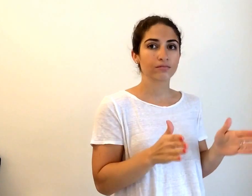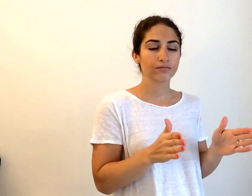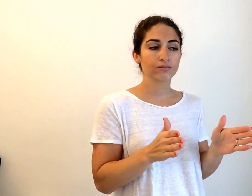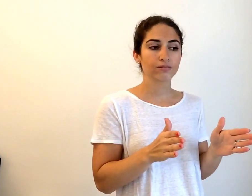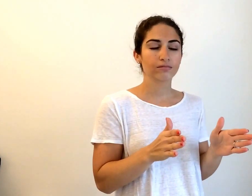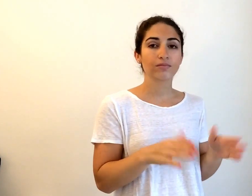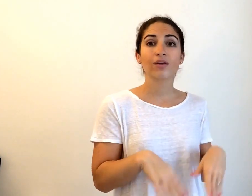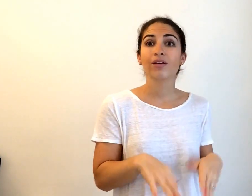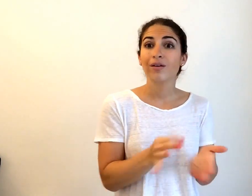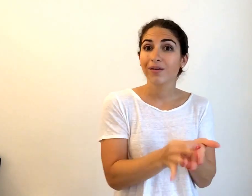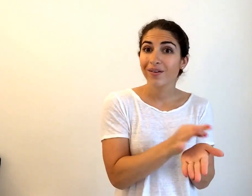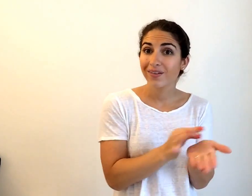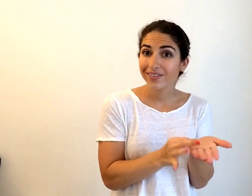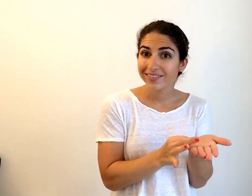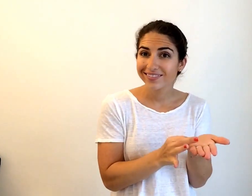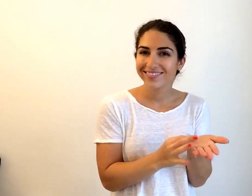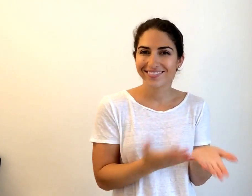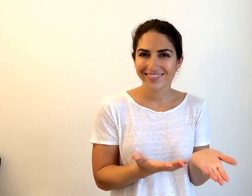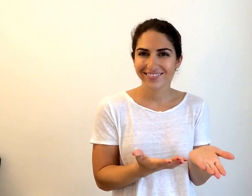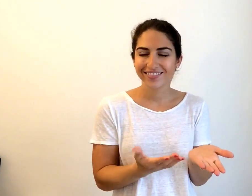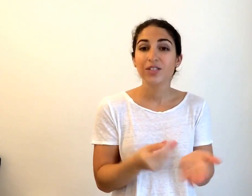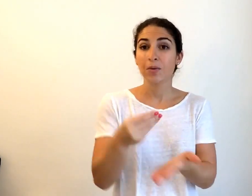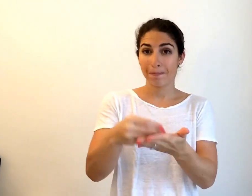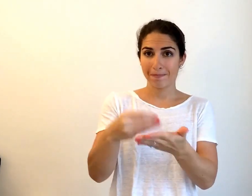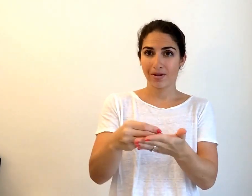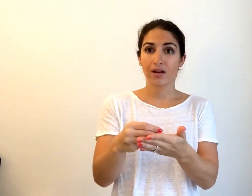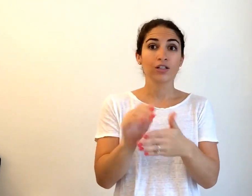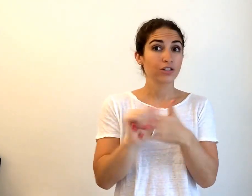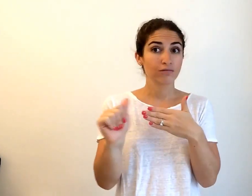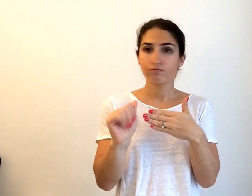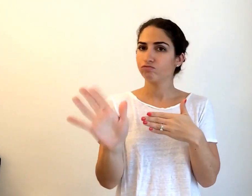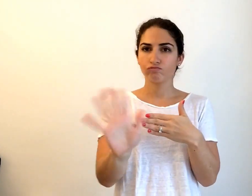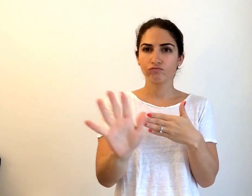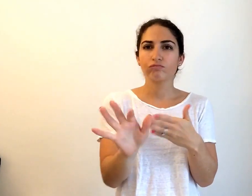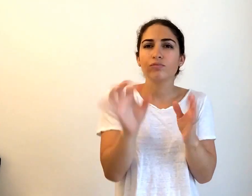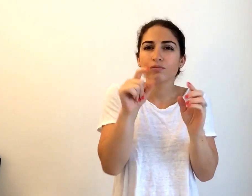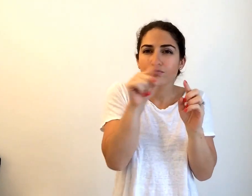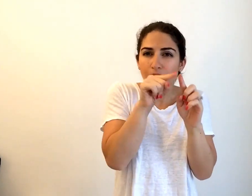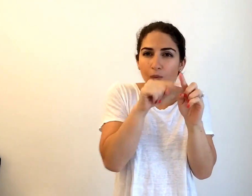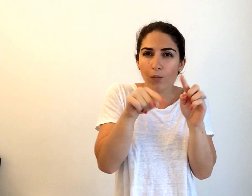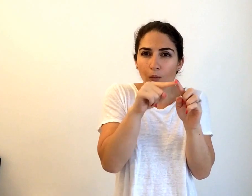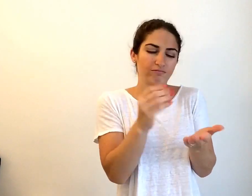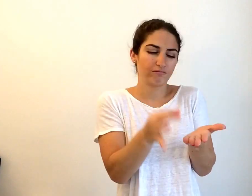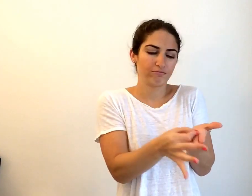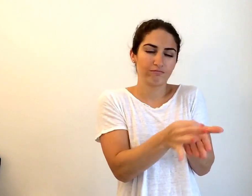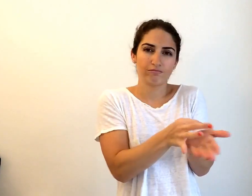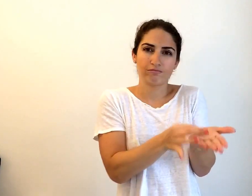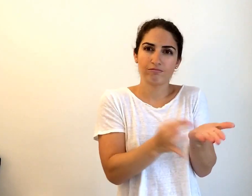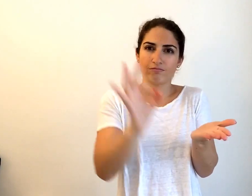And another meaning is coins -- right? Money. CHANGE -- so not dollars but small coins --